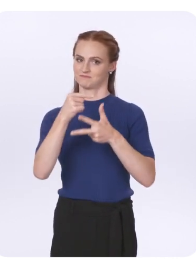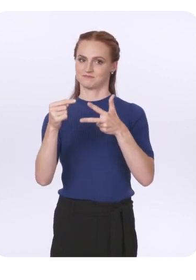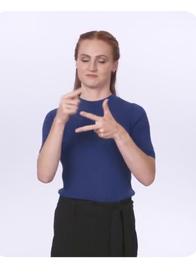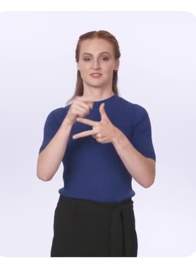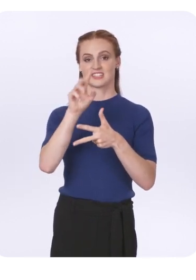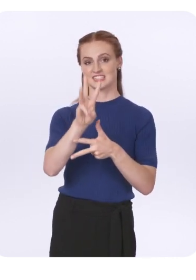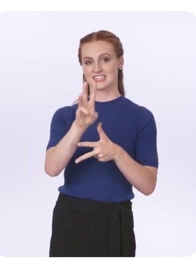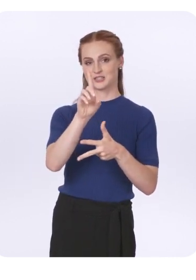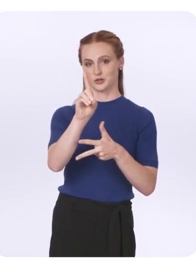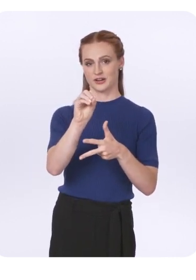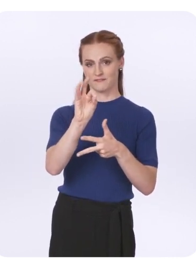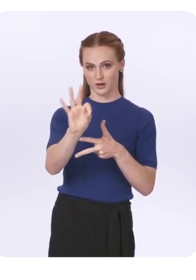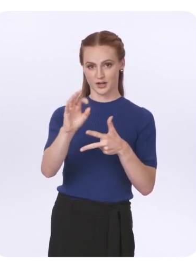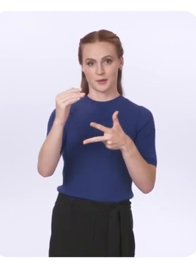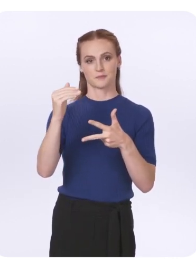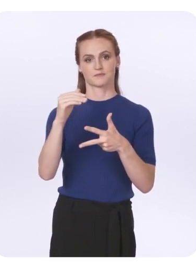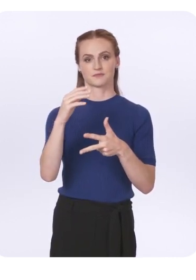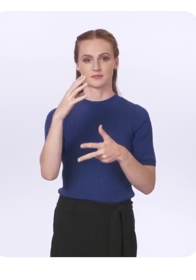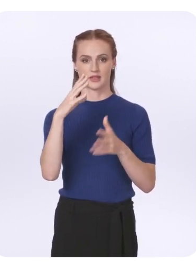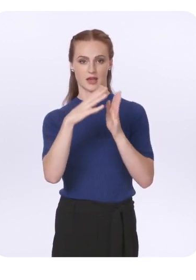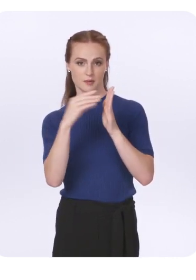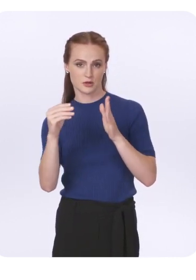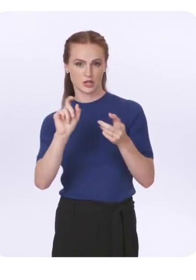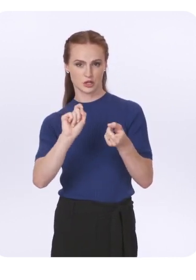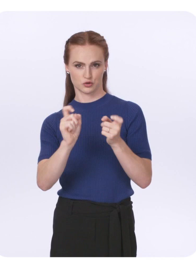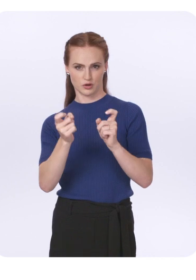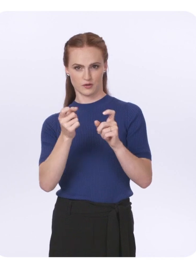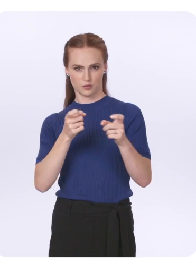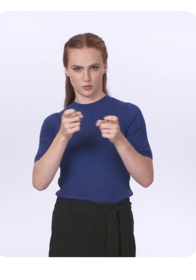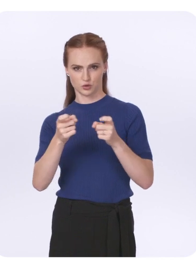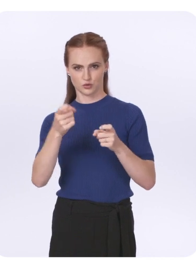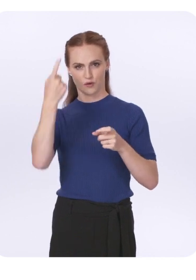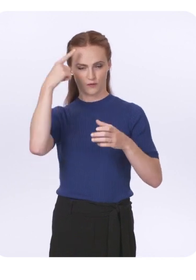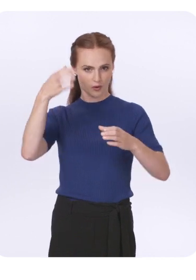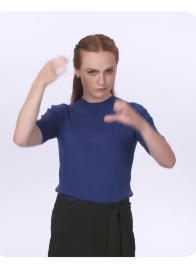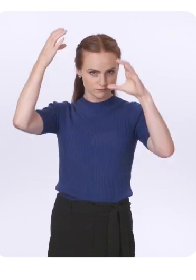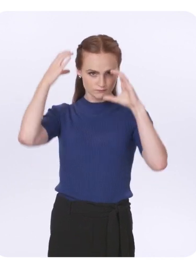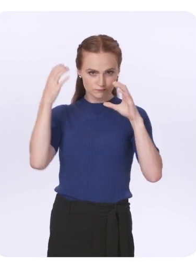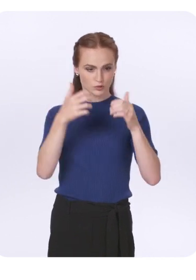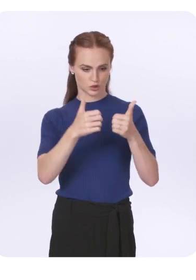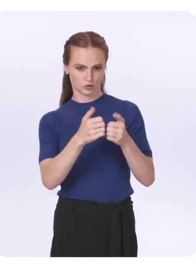comprehensive controller input emulation for both binary and analog buttons,